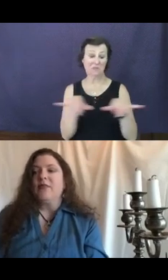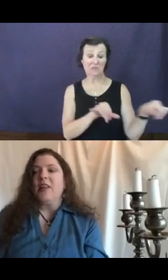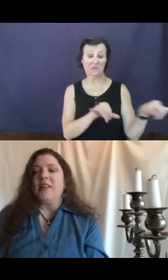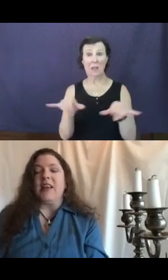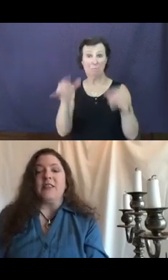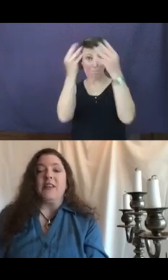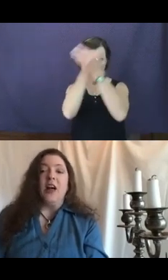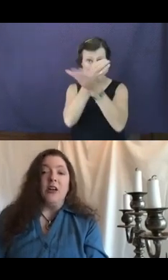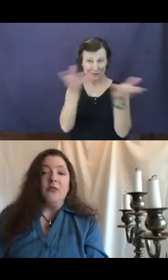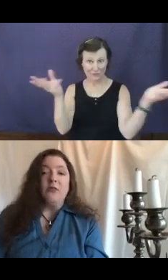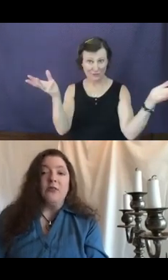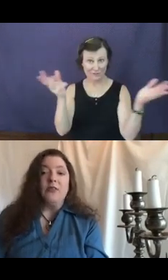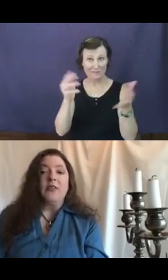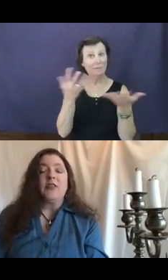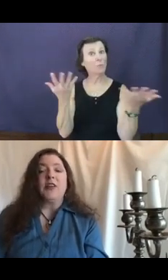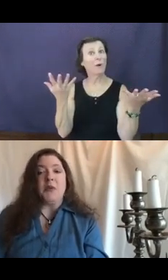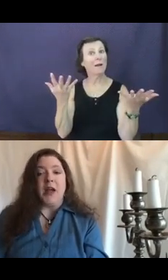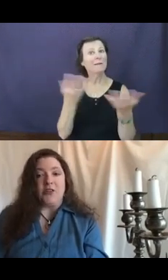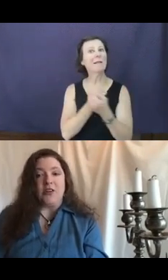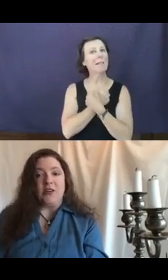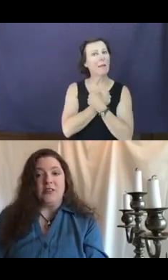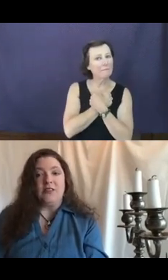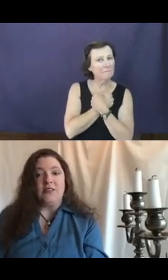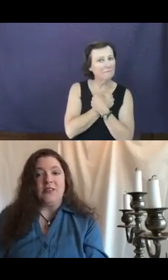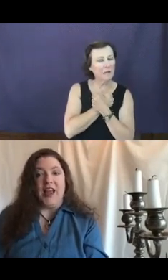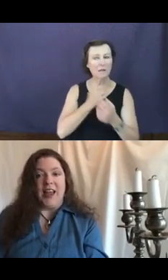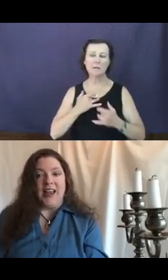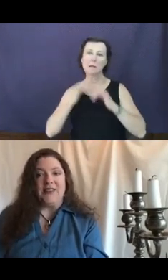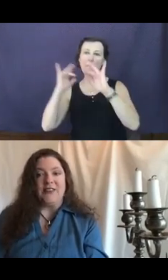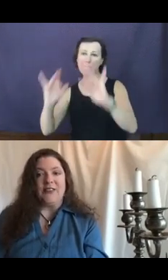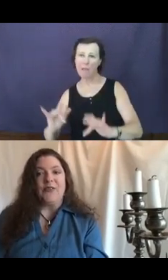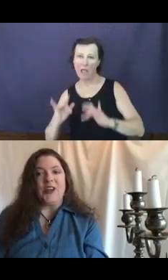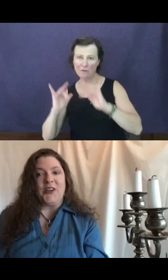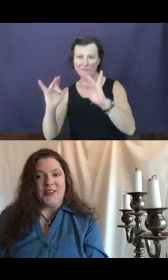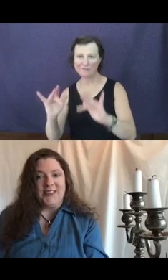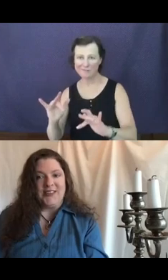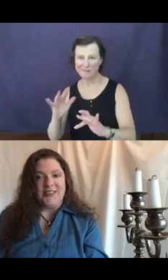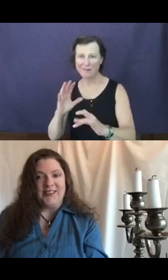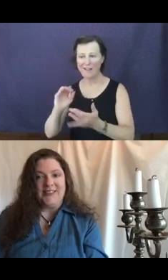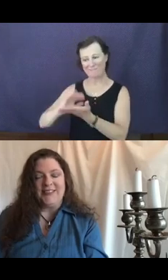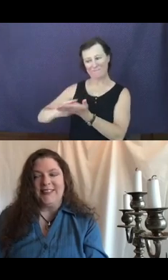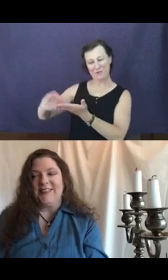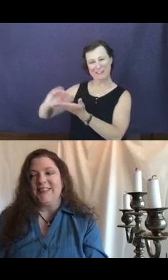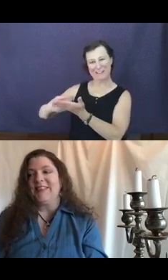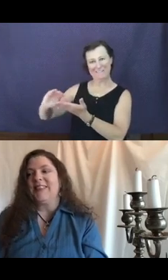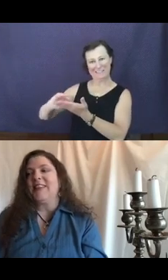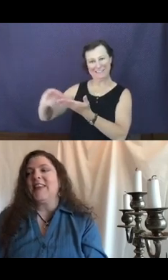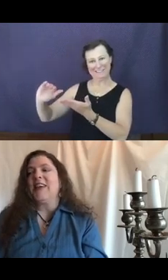that is love, compassion, and forgiveness.